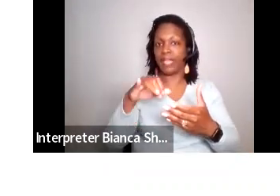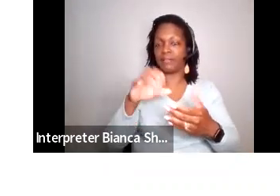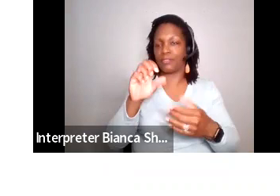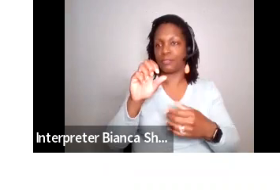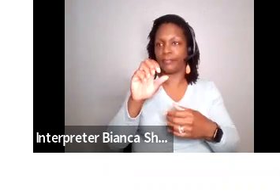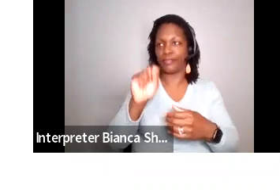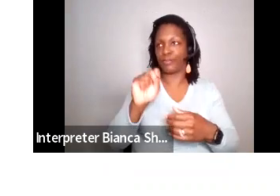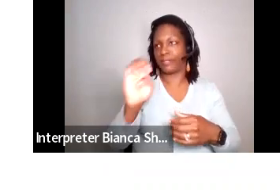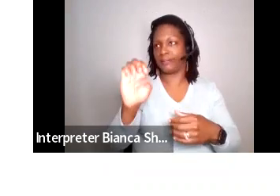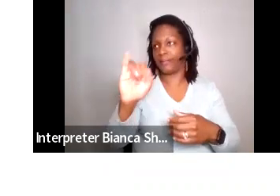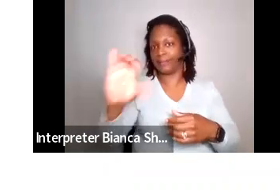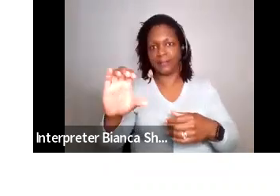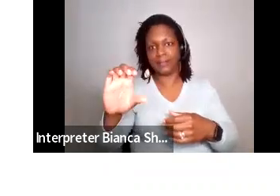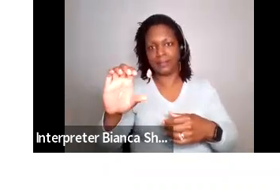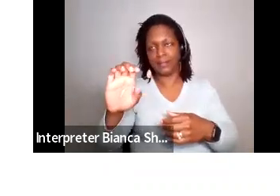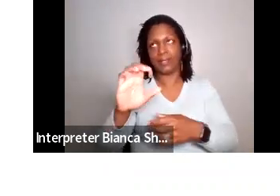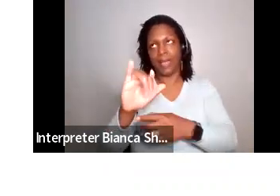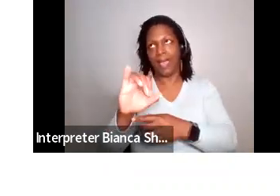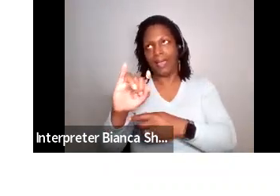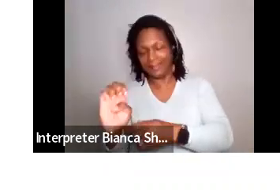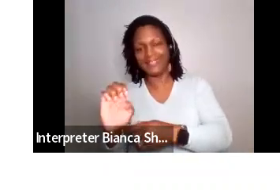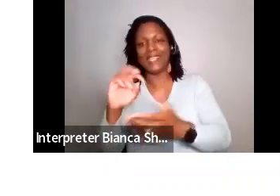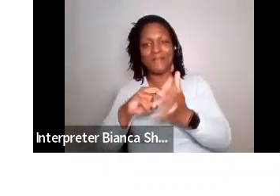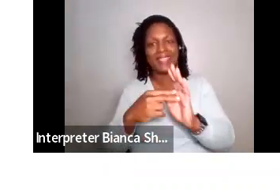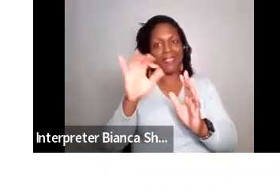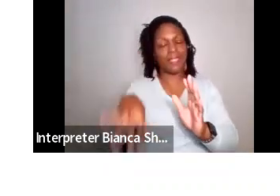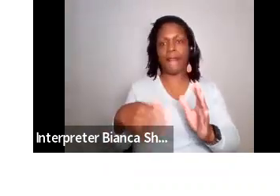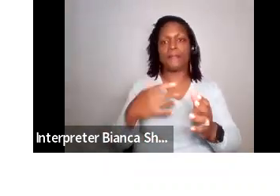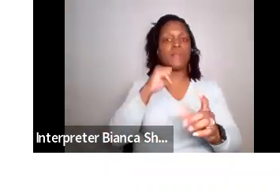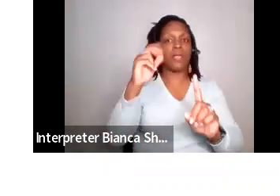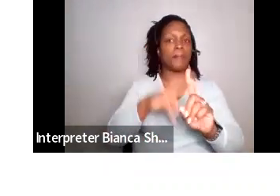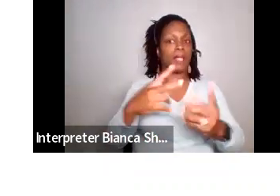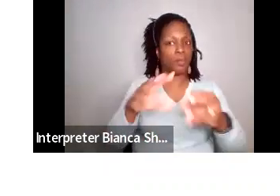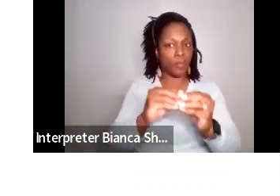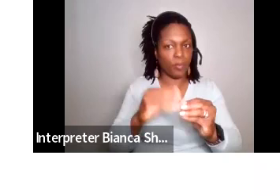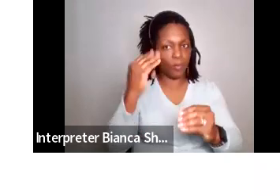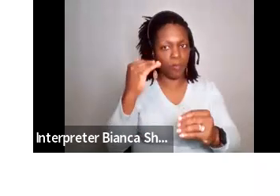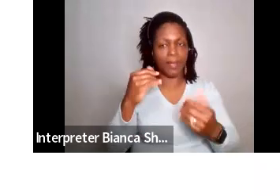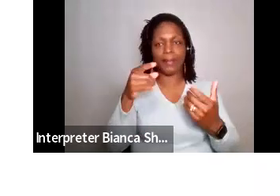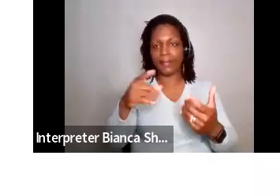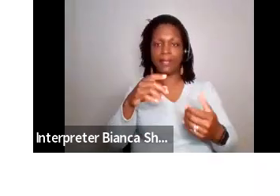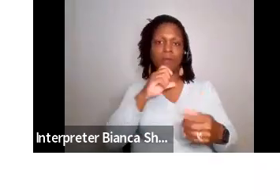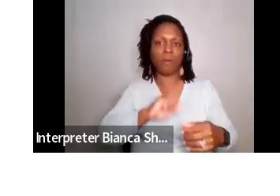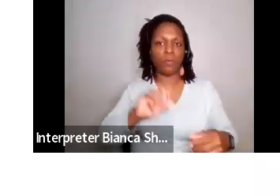This few weeks, then assisted him in getting employment, verification, dates, and growth, earnings by a 3 way.